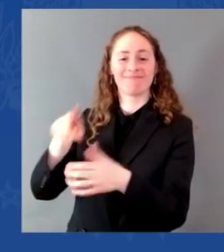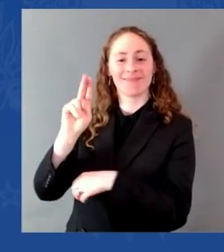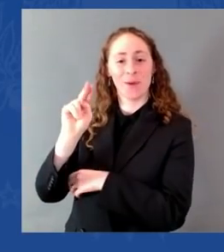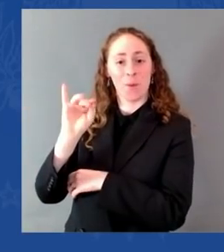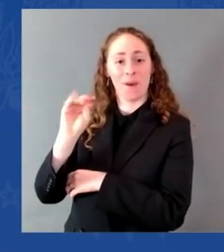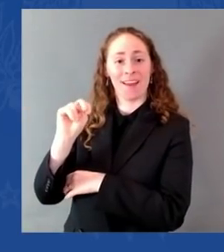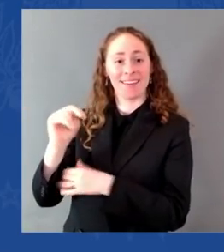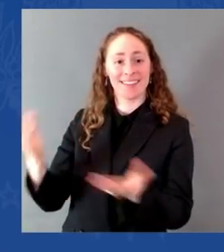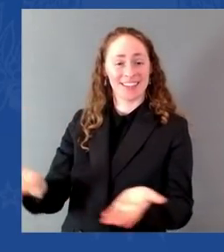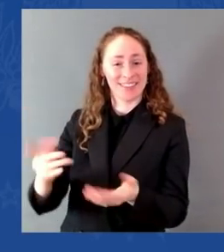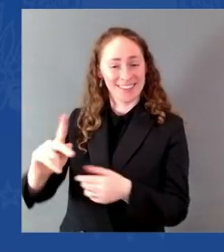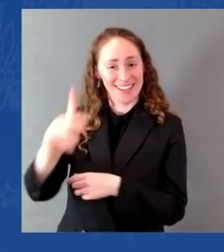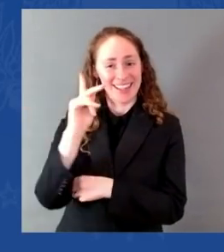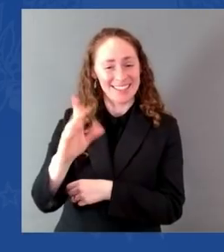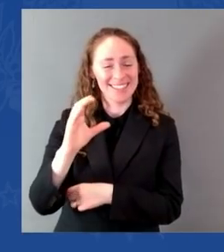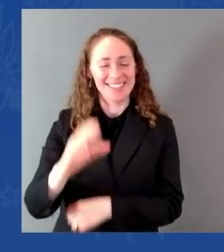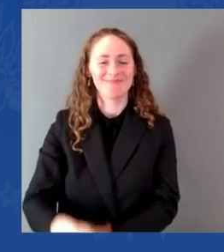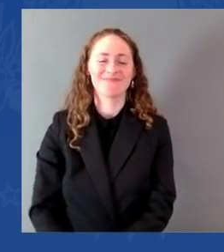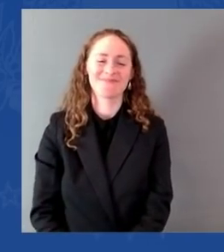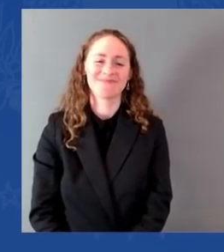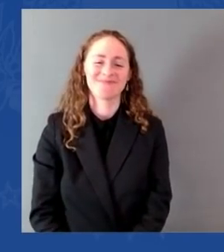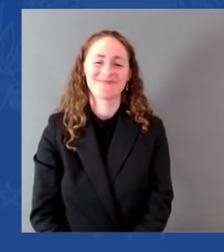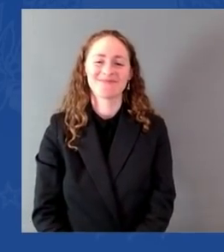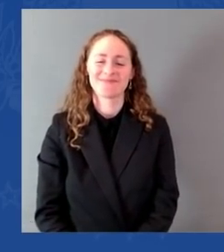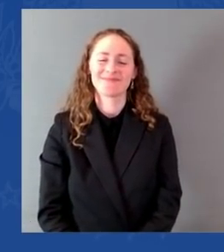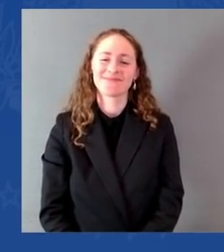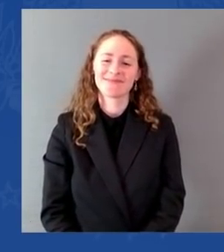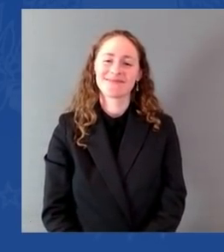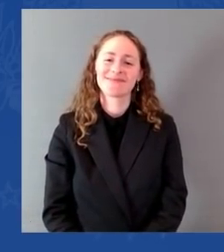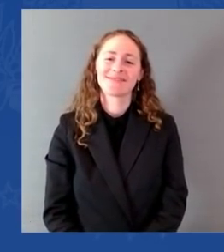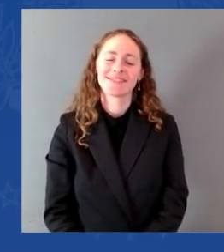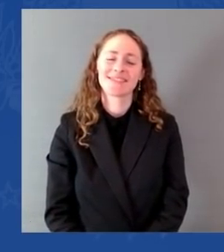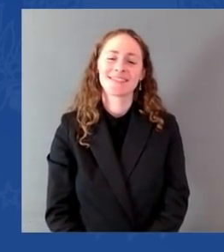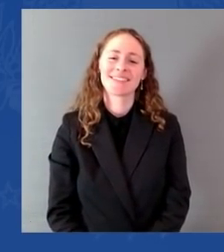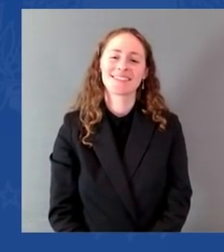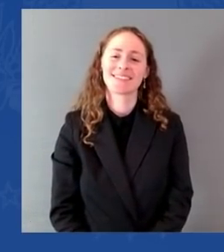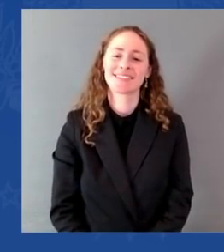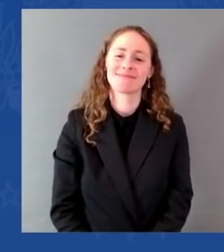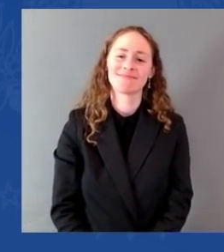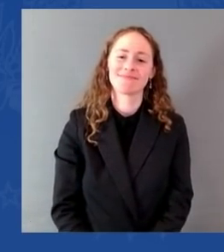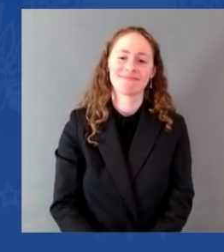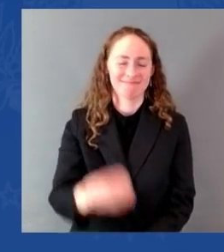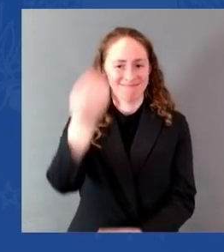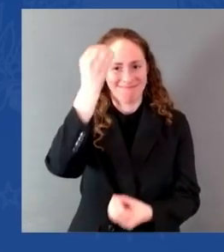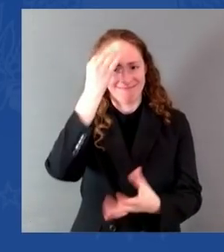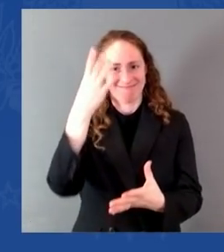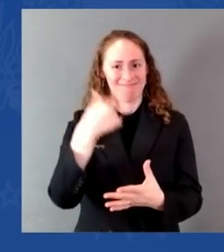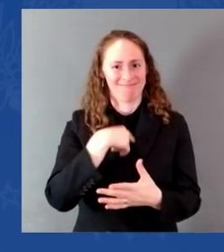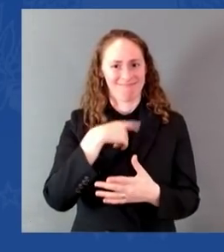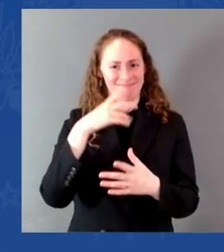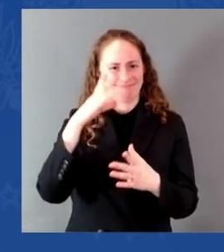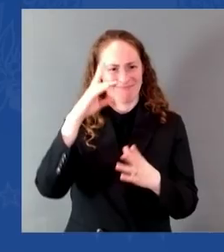I'm so honored to stand here on behalf of more than 600 members of our local and international president